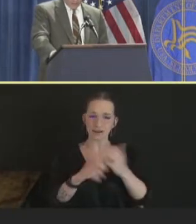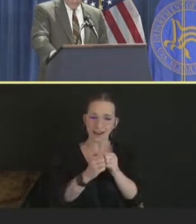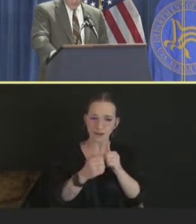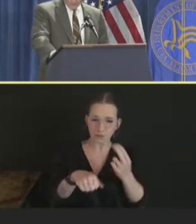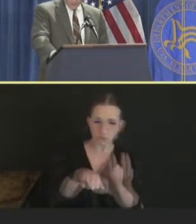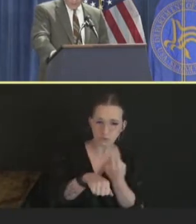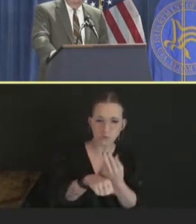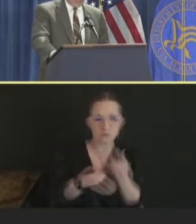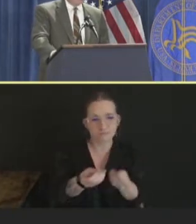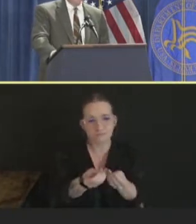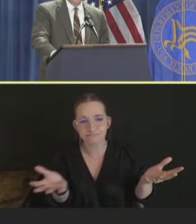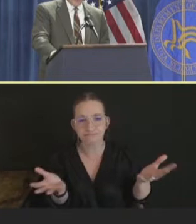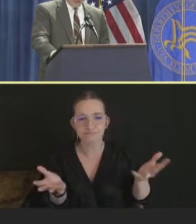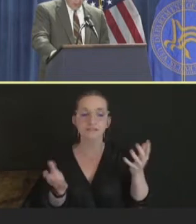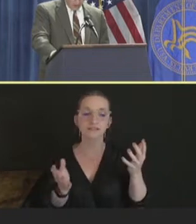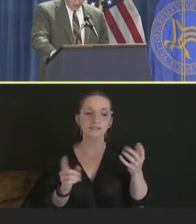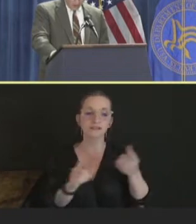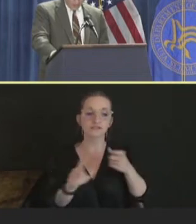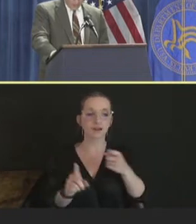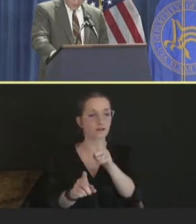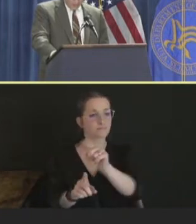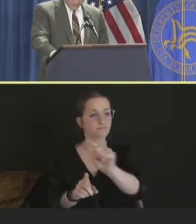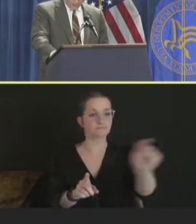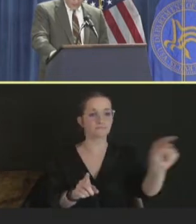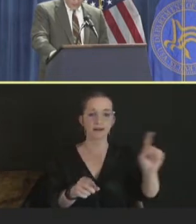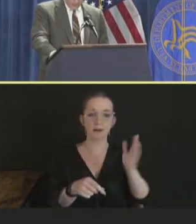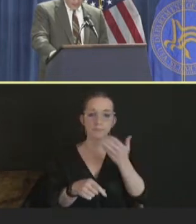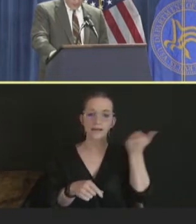of research fields.